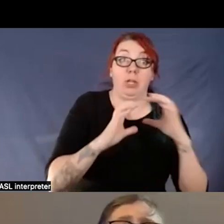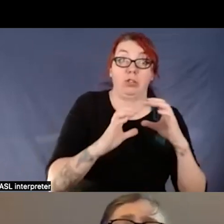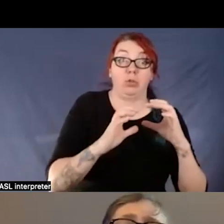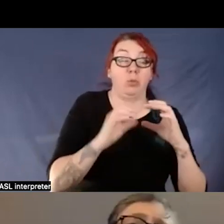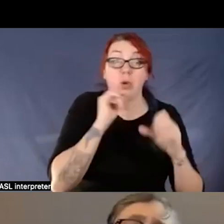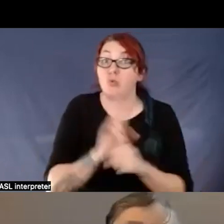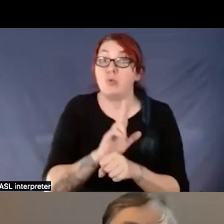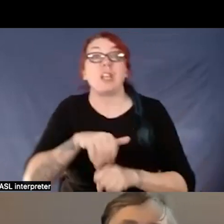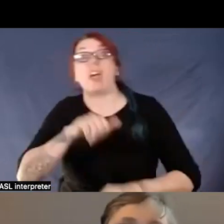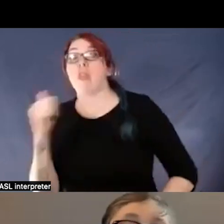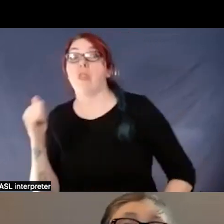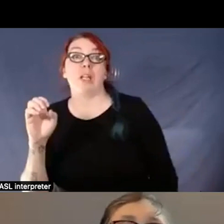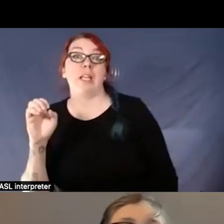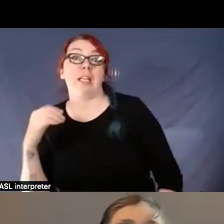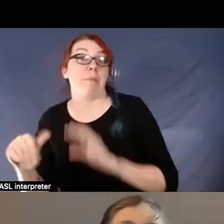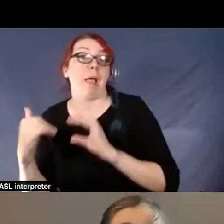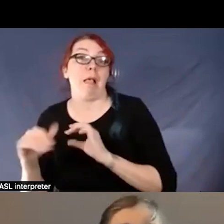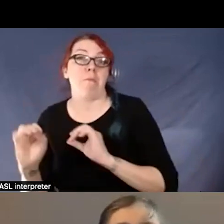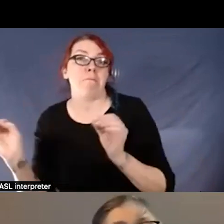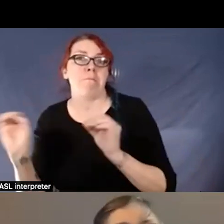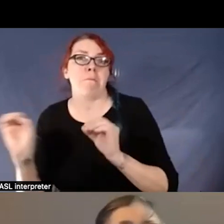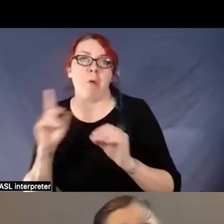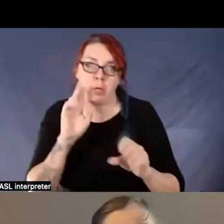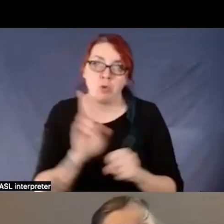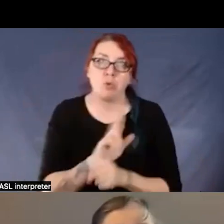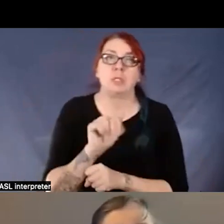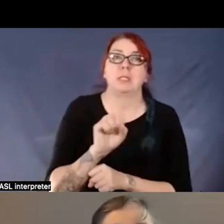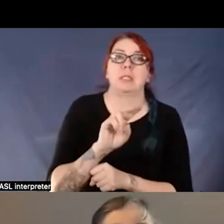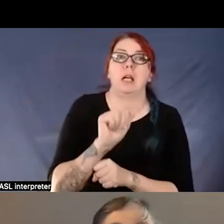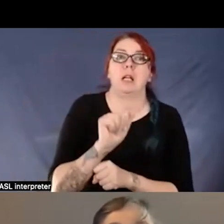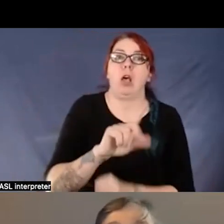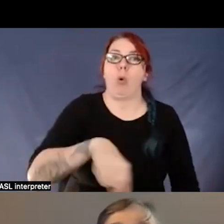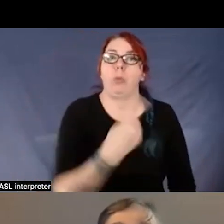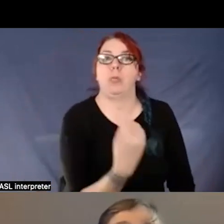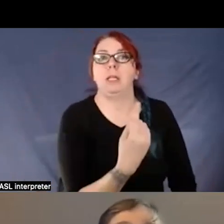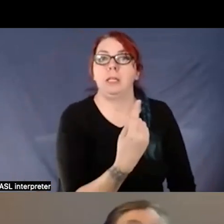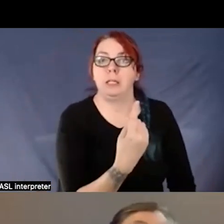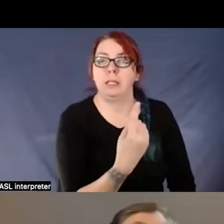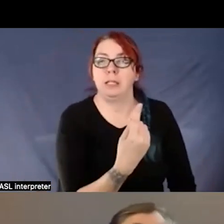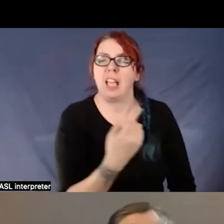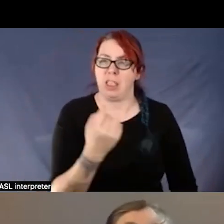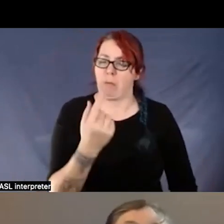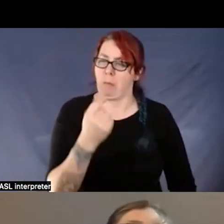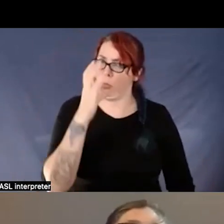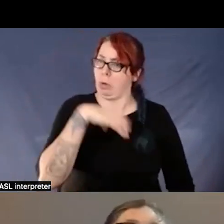you move to an all-in platform, a little bit like Teams, I would imagine, I don't use it,